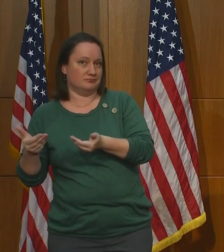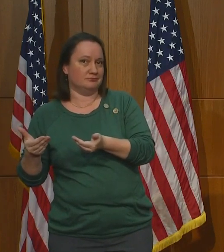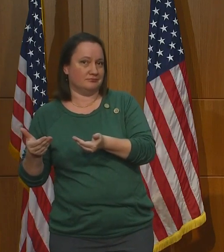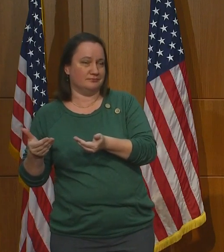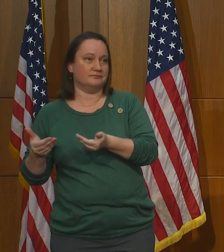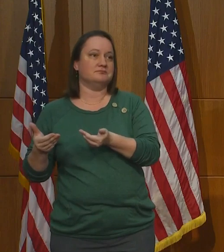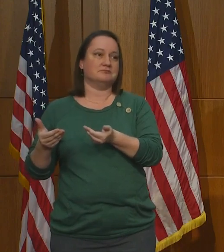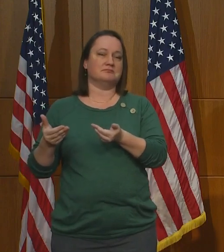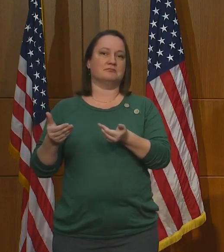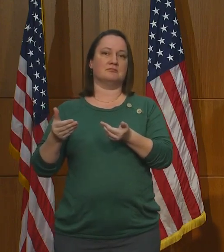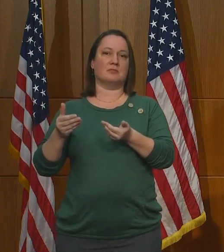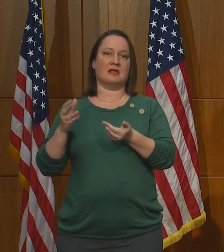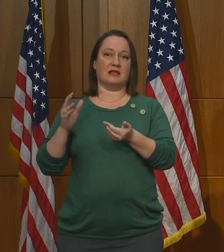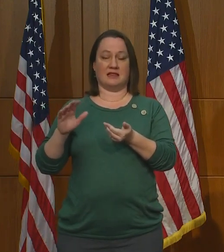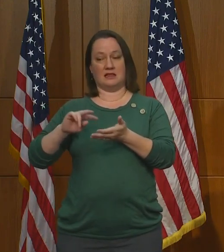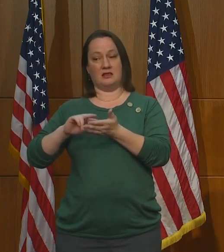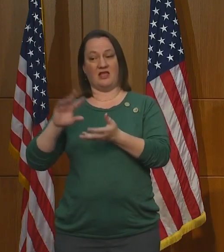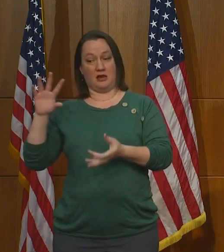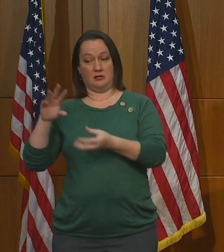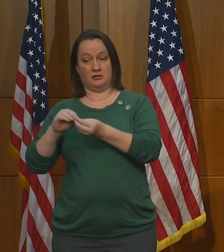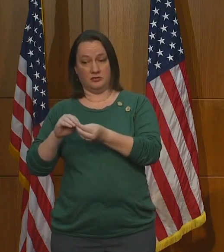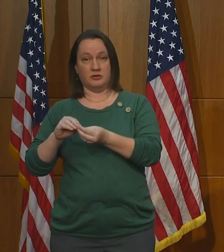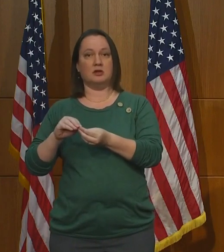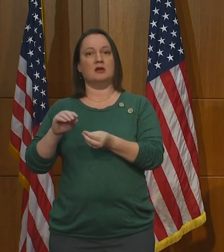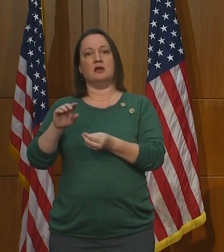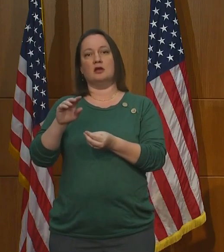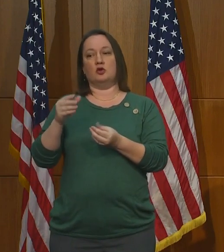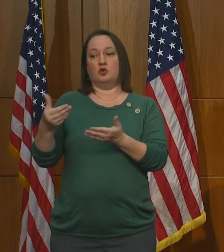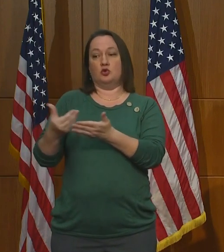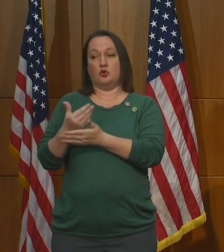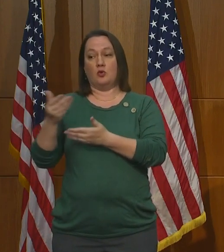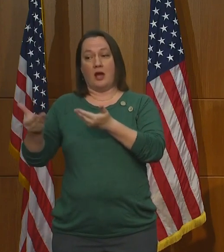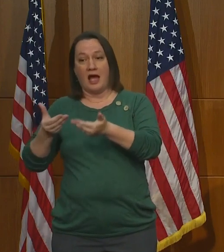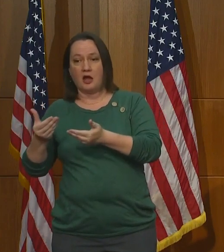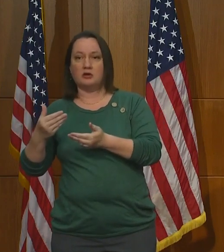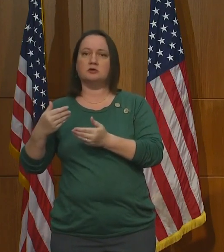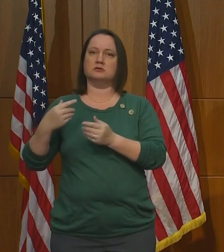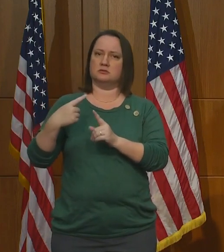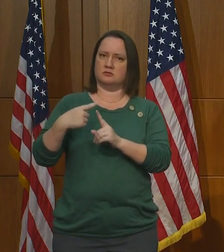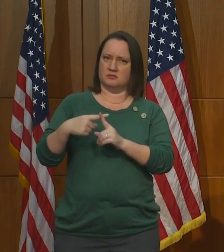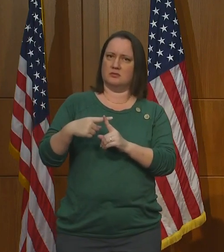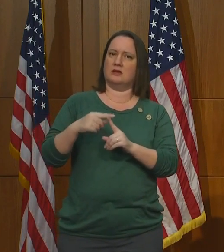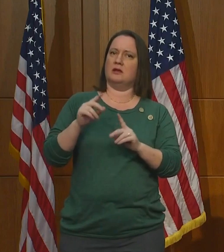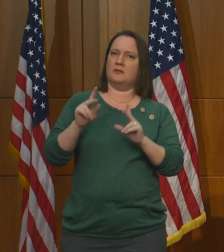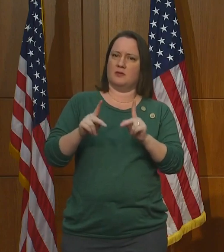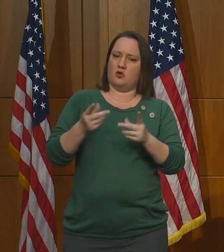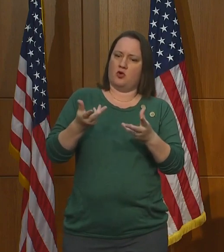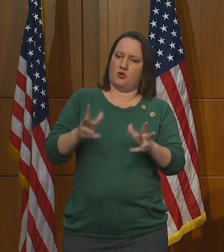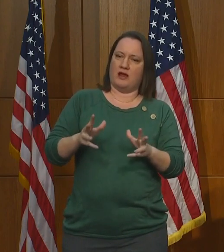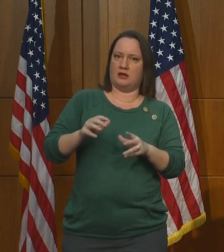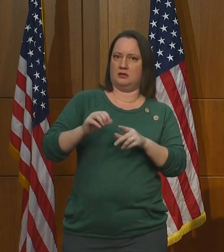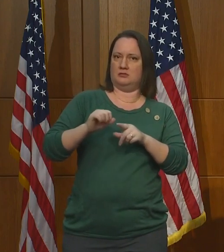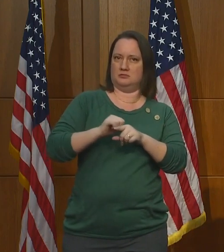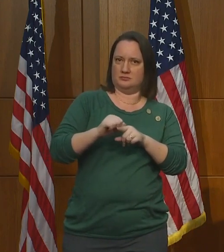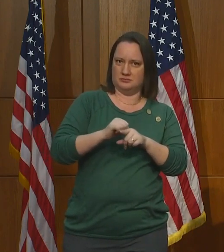SEVENTY TWO PEOPLE STATEWIDE ON OUR CONTACT TRACING TEAM. THAT'S A COMBINATION OF NEW